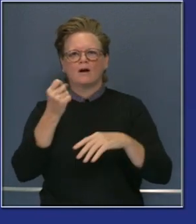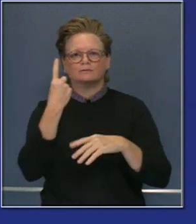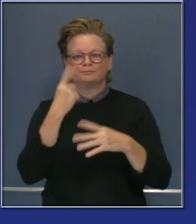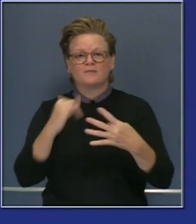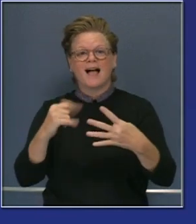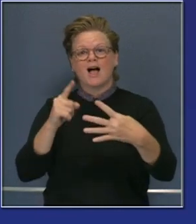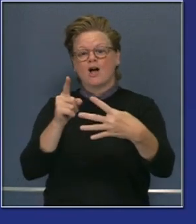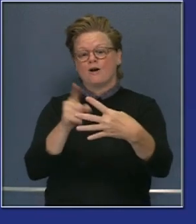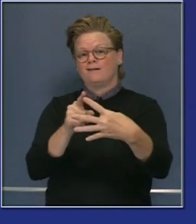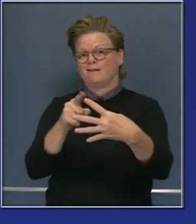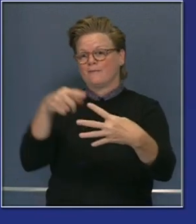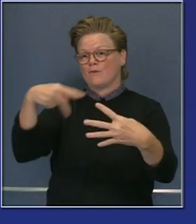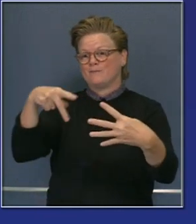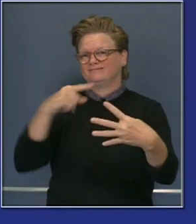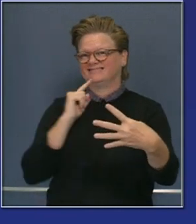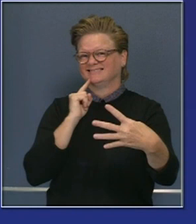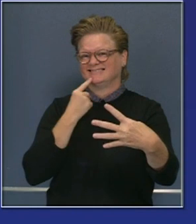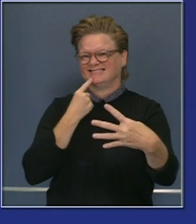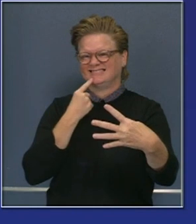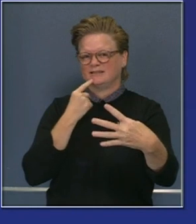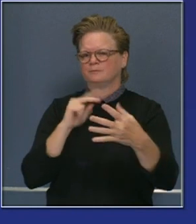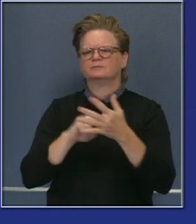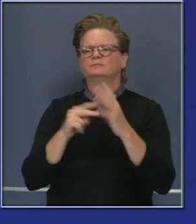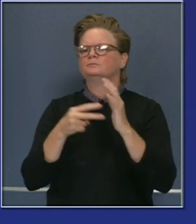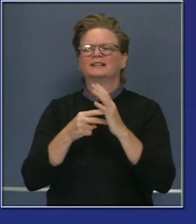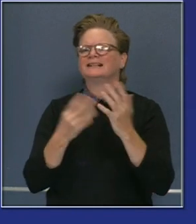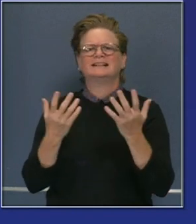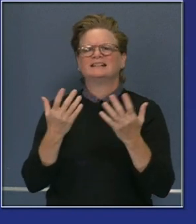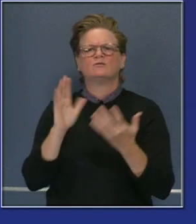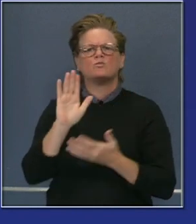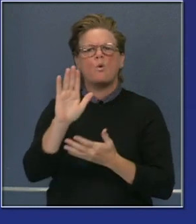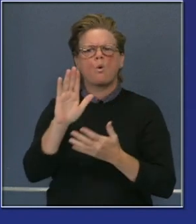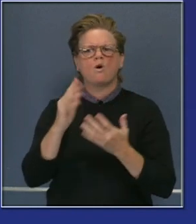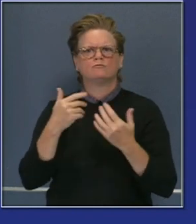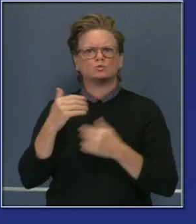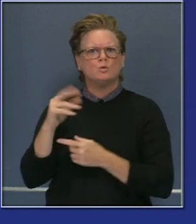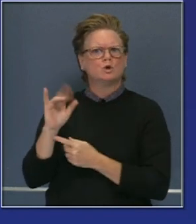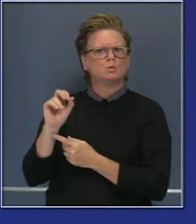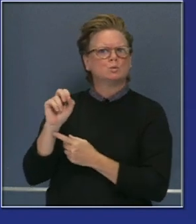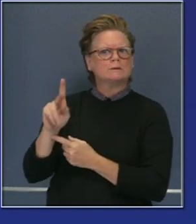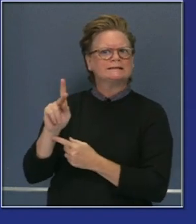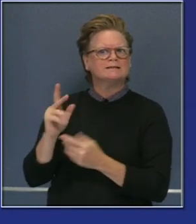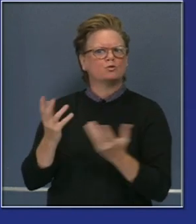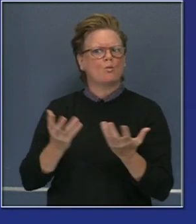IN FRONT OF YOU. THE PURPLE PART OF THIS, THE